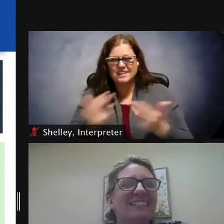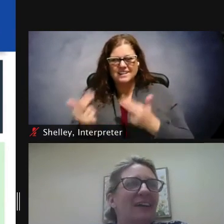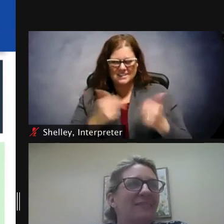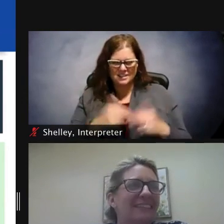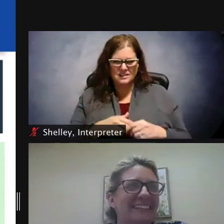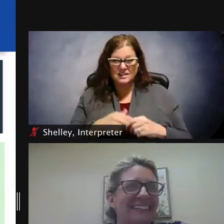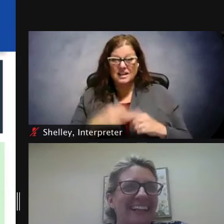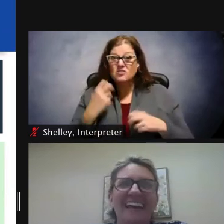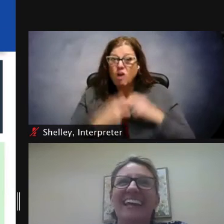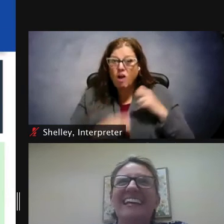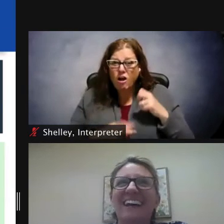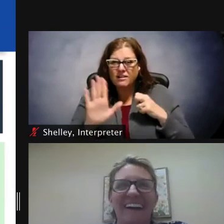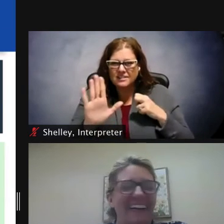[TRICIA] It is hard!